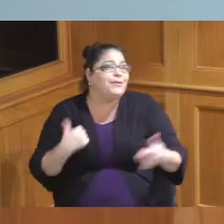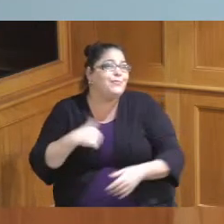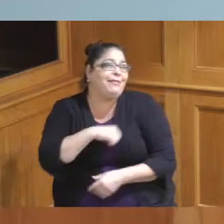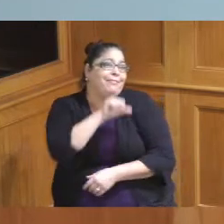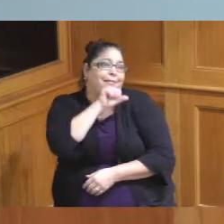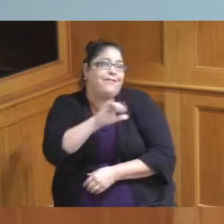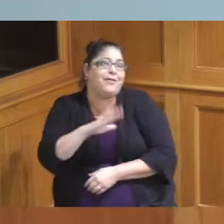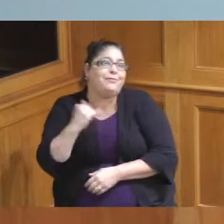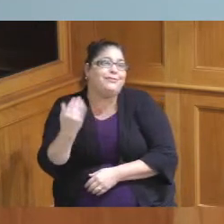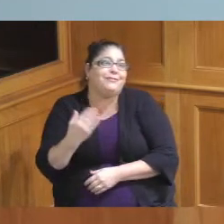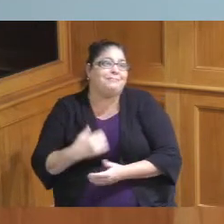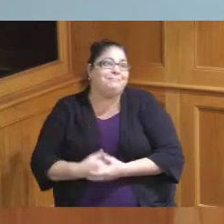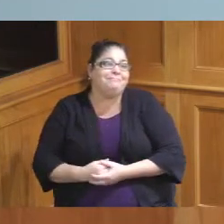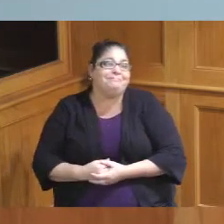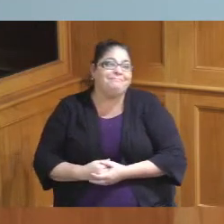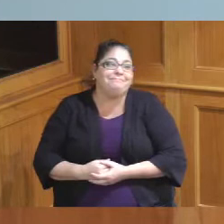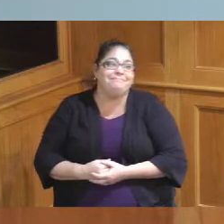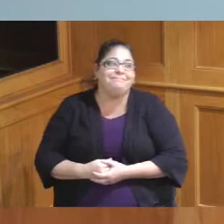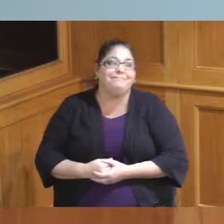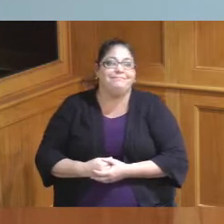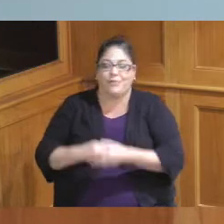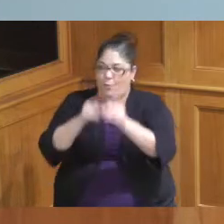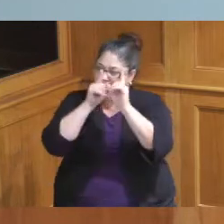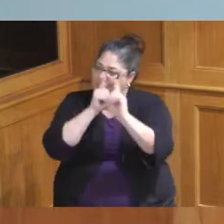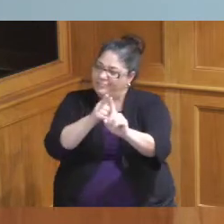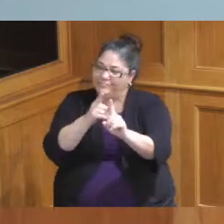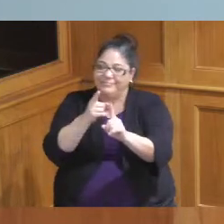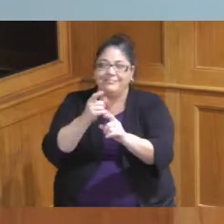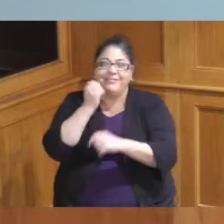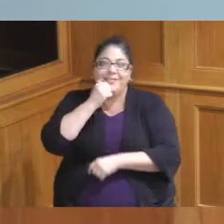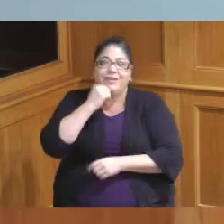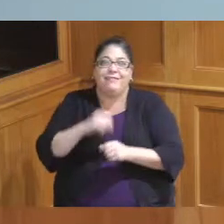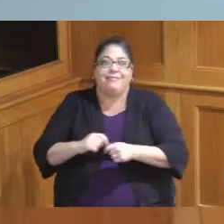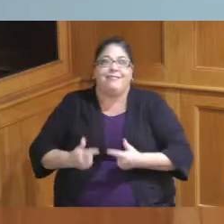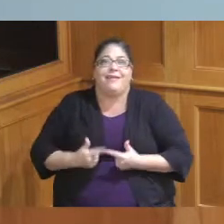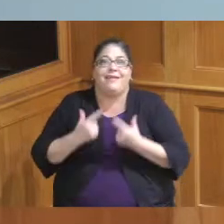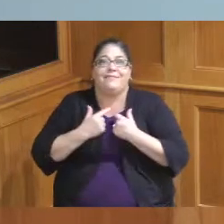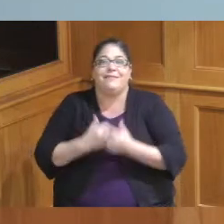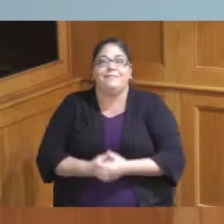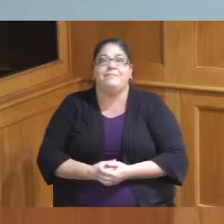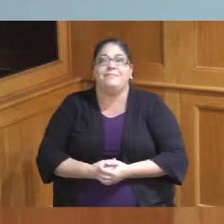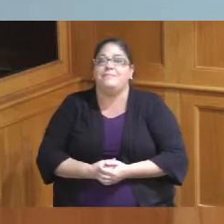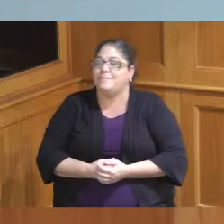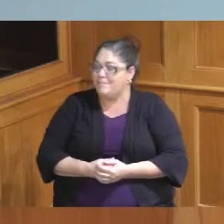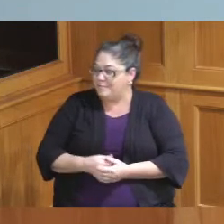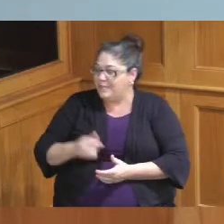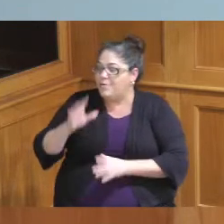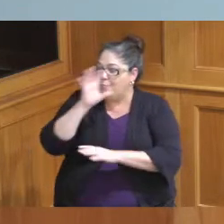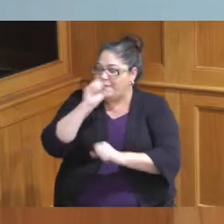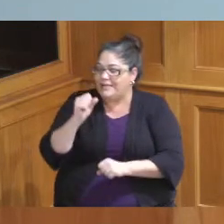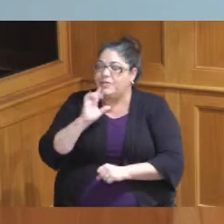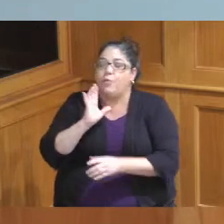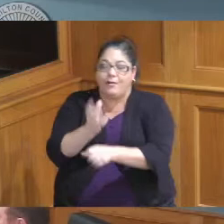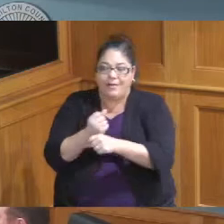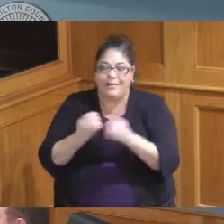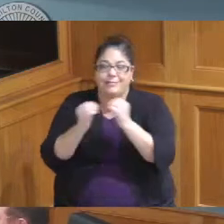over there this is what we thank you will you get some more you're going to get some more accolades